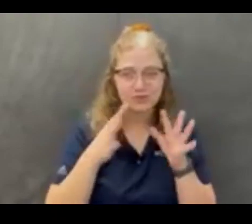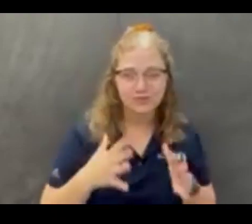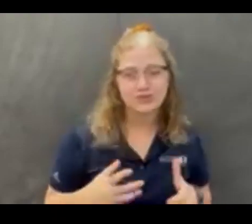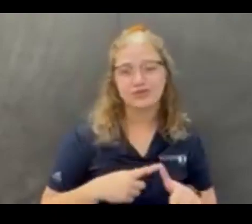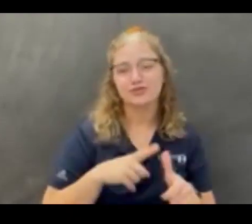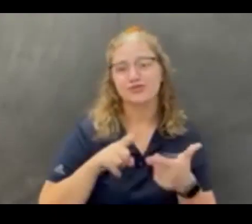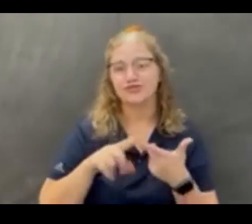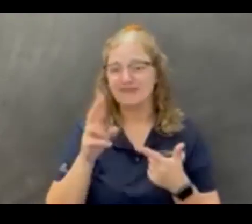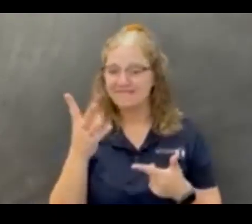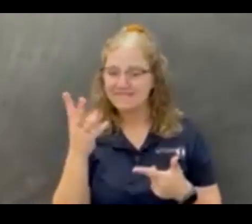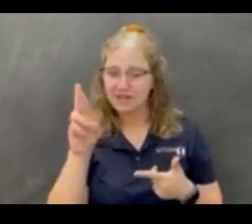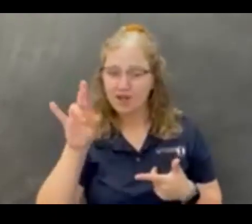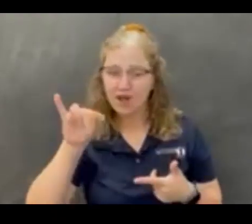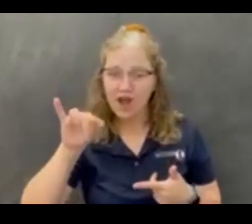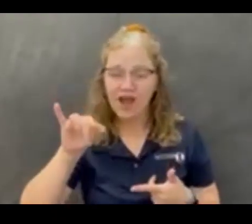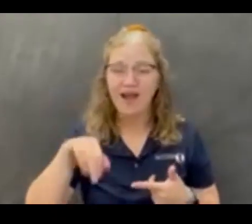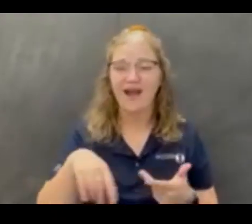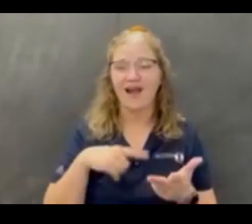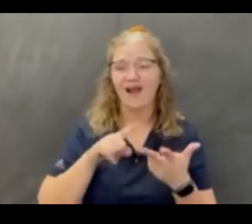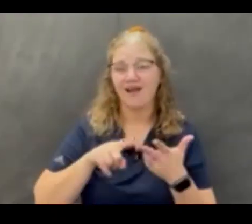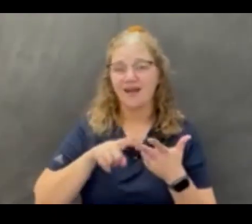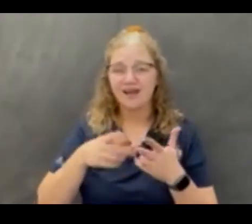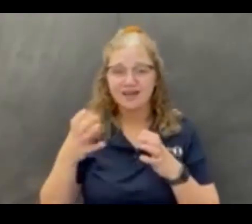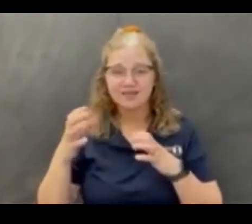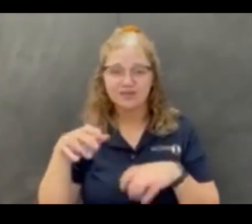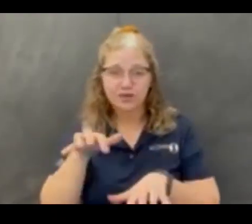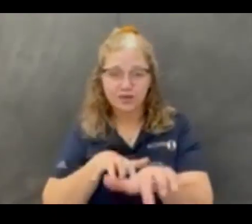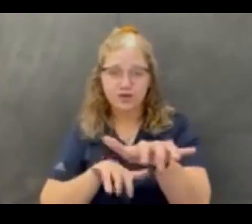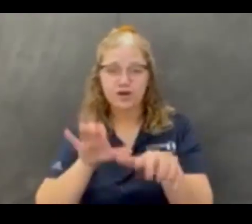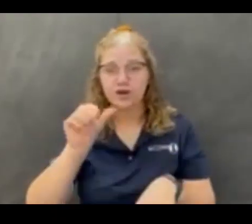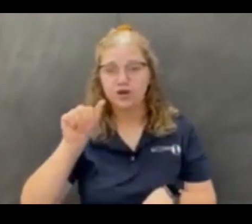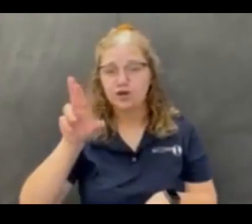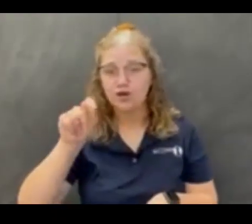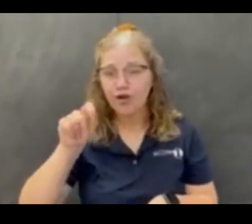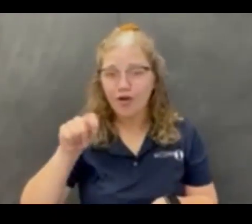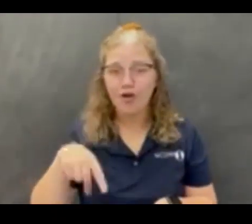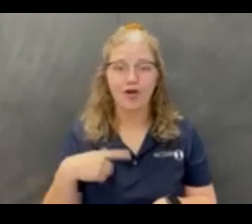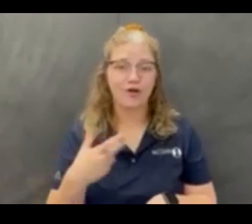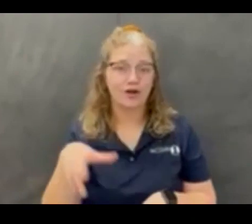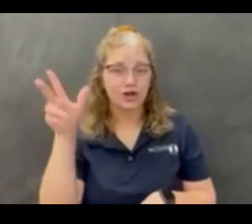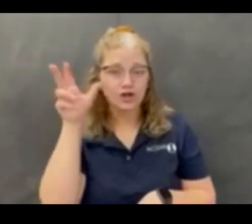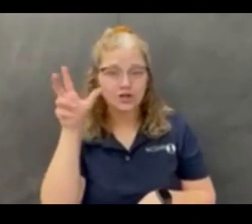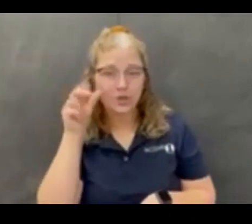have an on-site interpreter, you could have video remote interpreting, you can have CART,